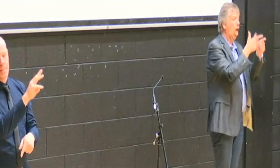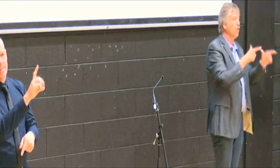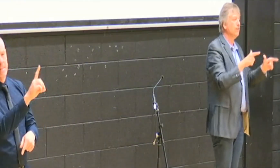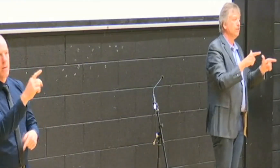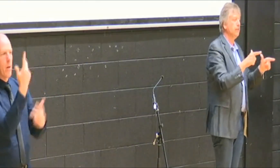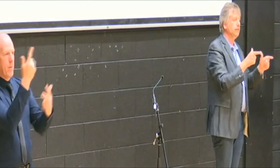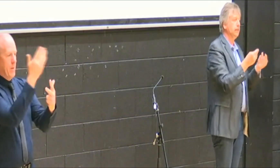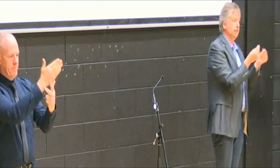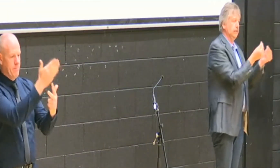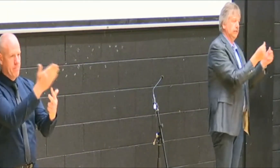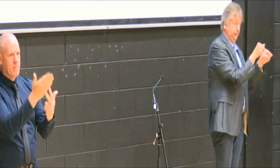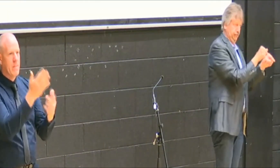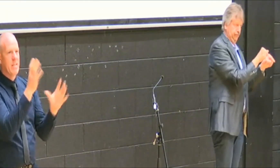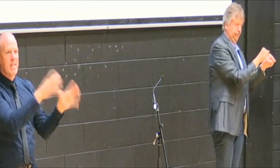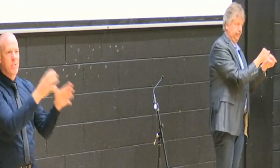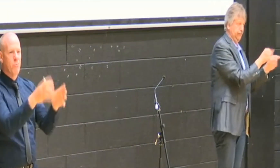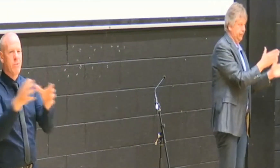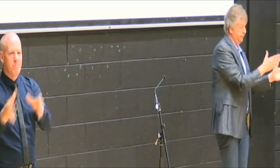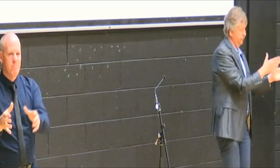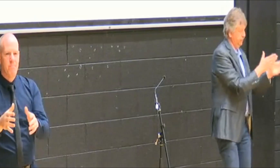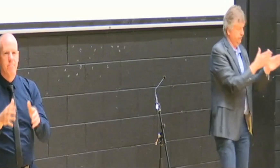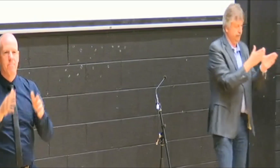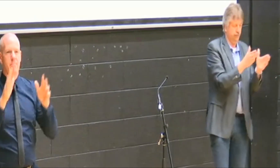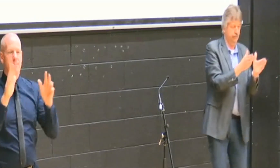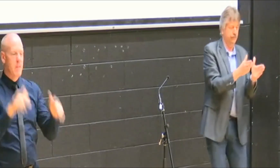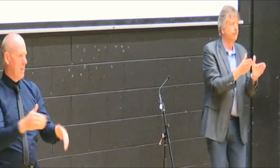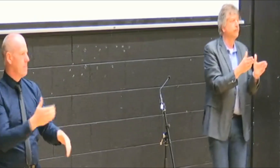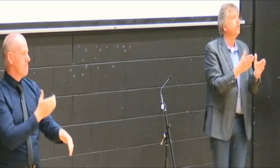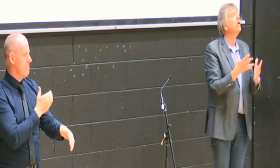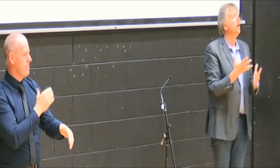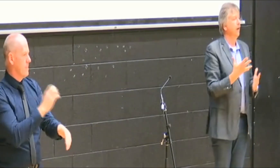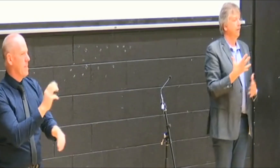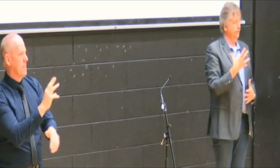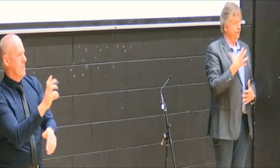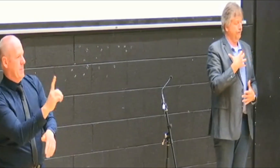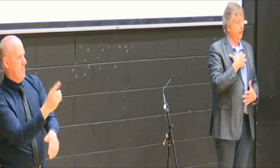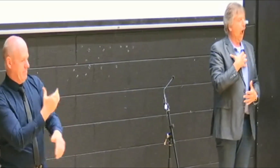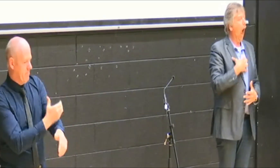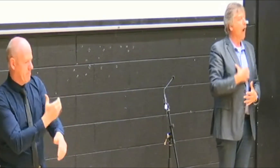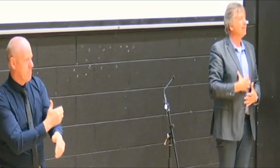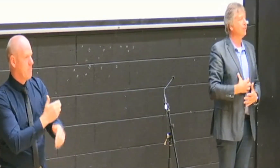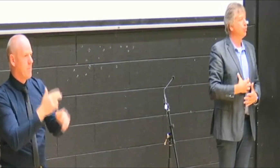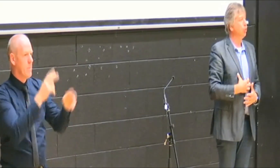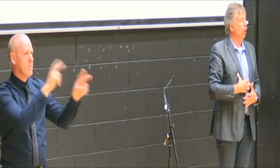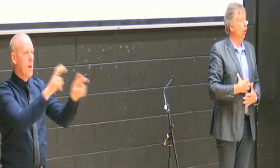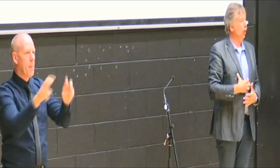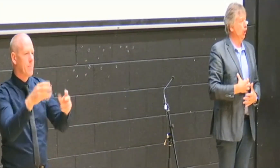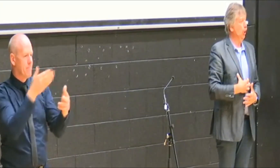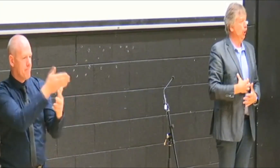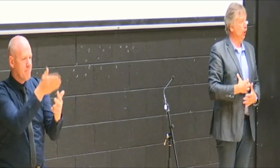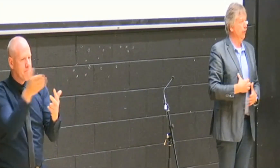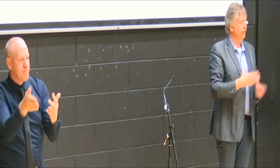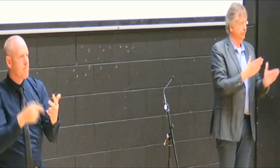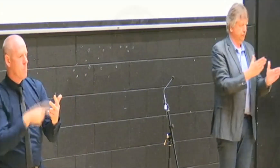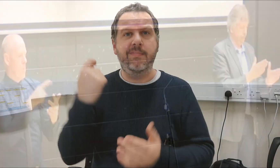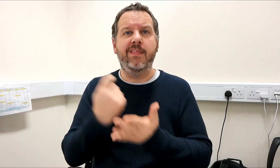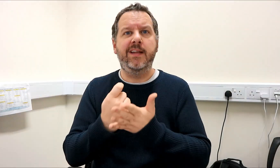...CPD topics, one is language and interpretation...